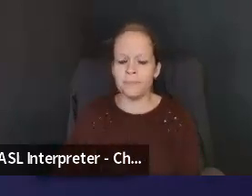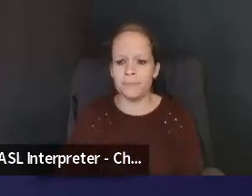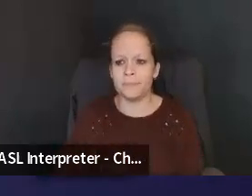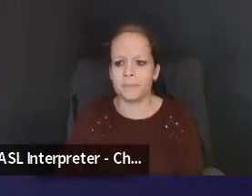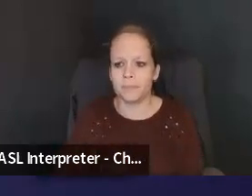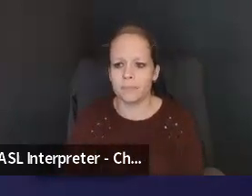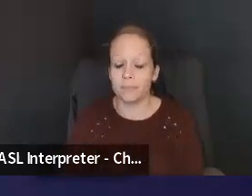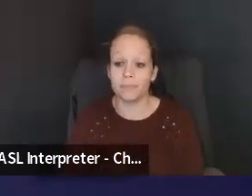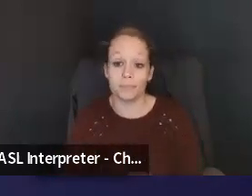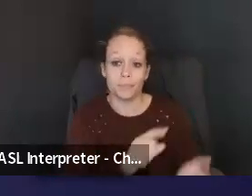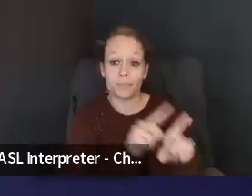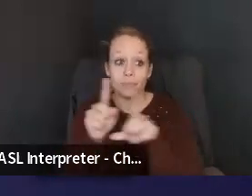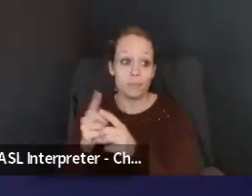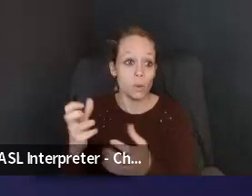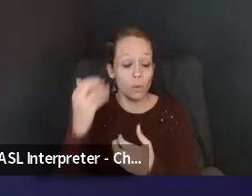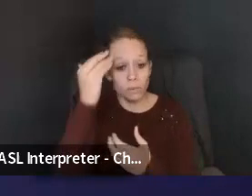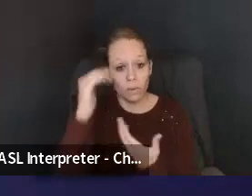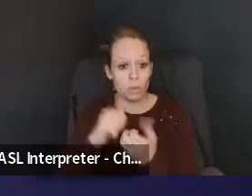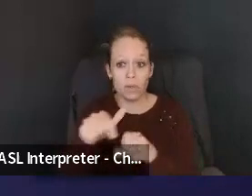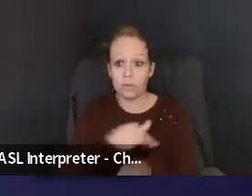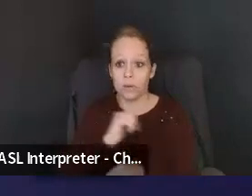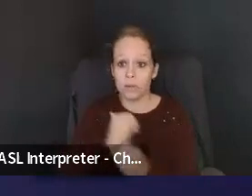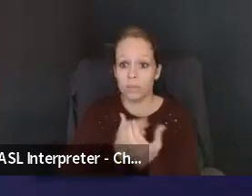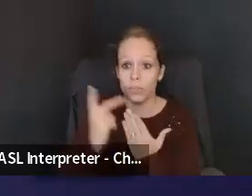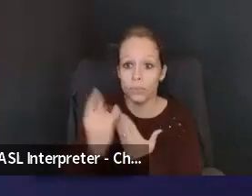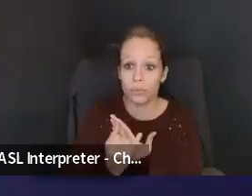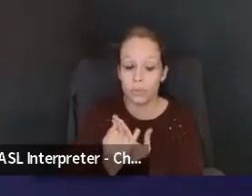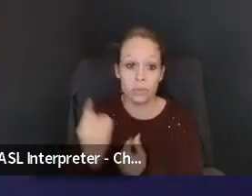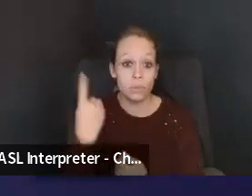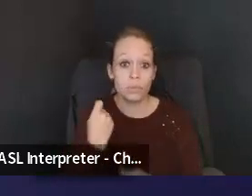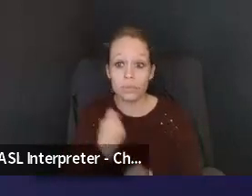also want to look at how long is our project going to be? Is it a one-year funded is it a